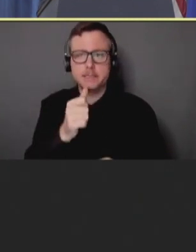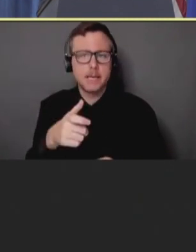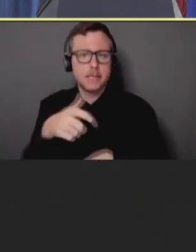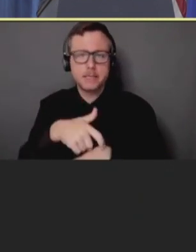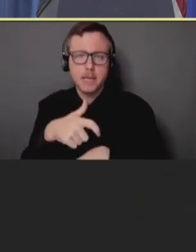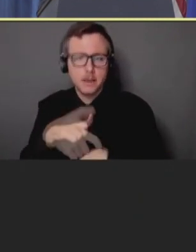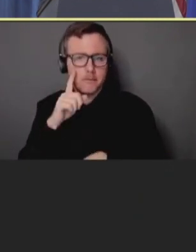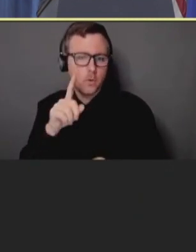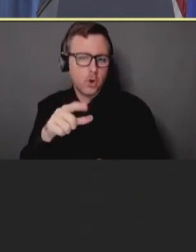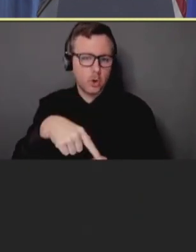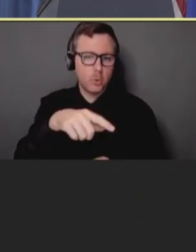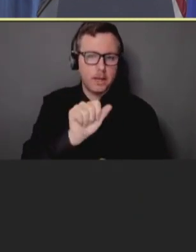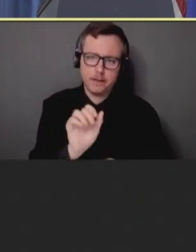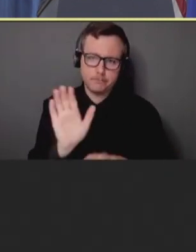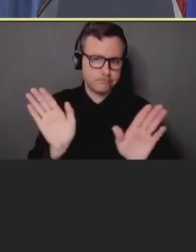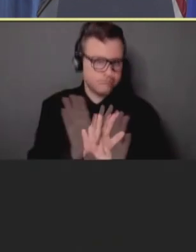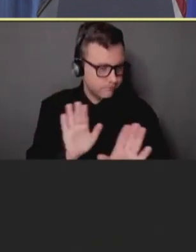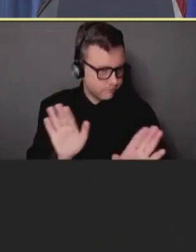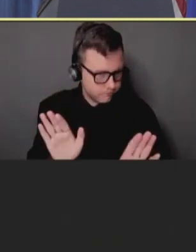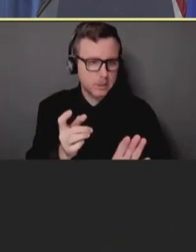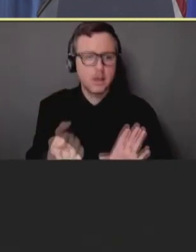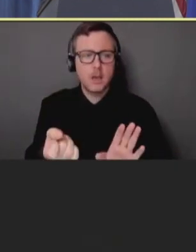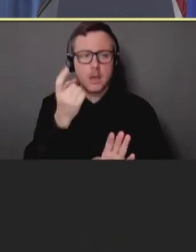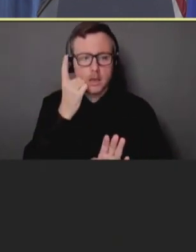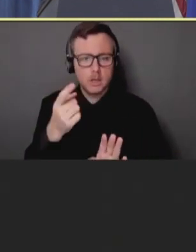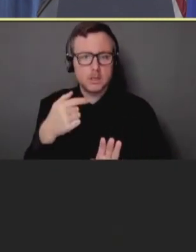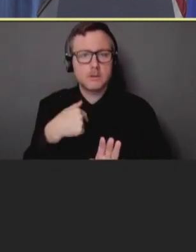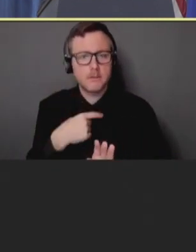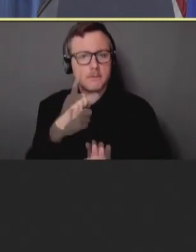The deadline to request a space for public comment during this meeting is past.